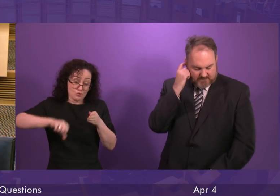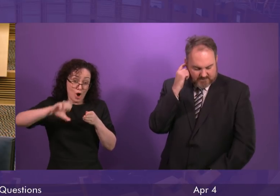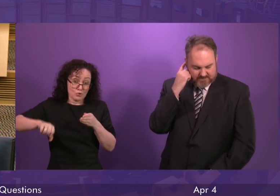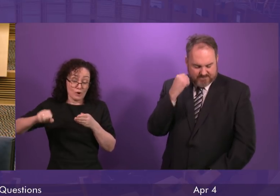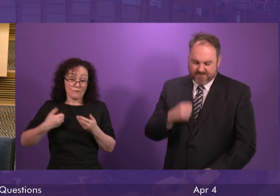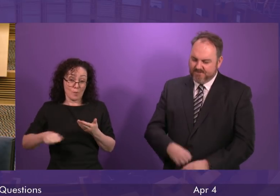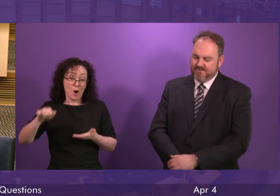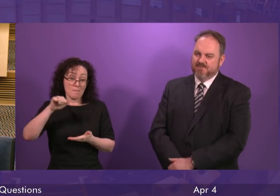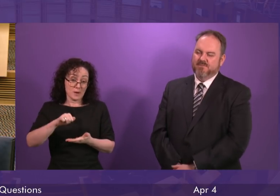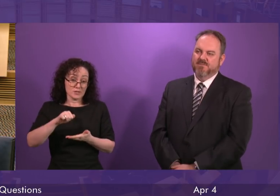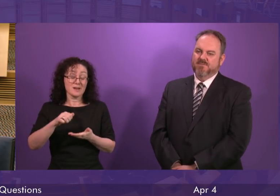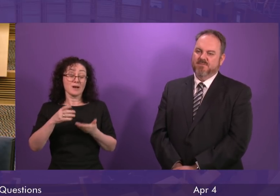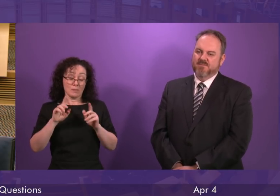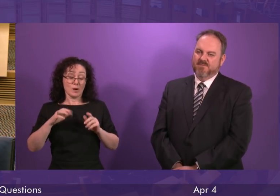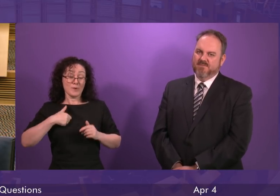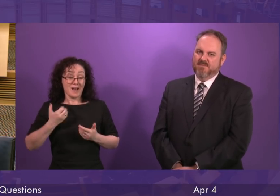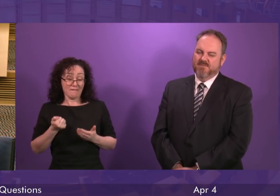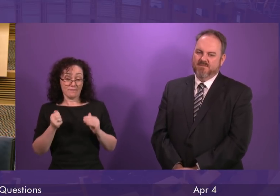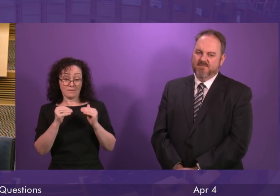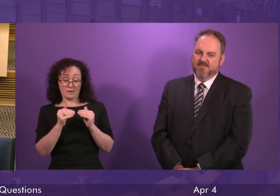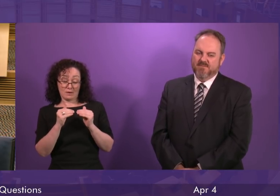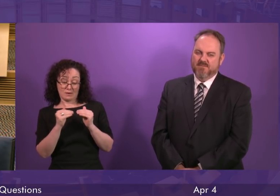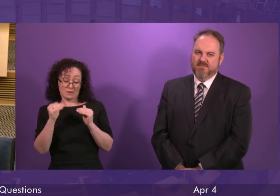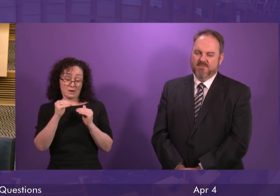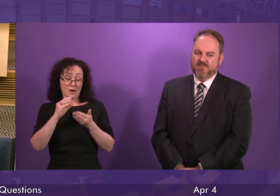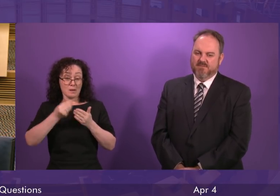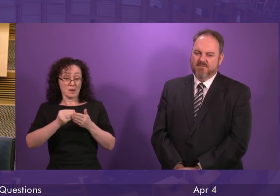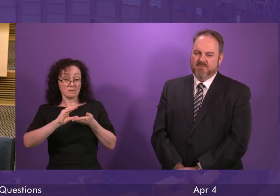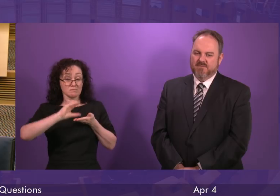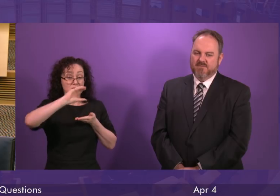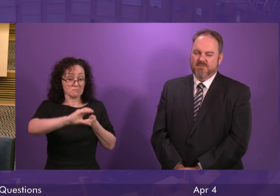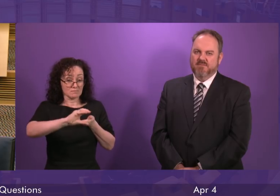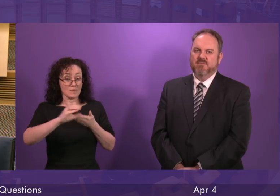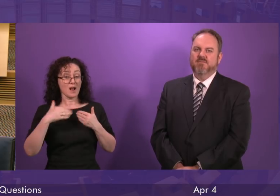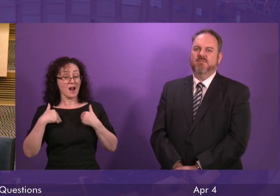authority budgets. We are increasing the money that is going into the health service and